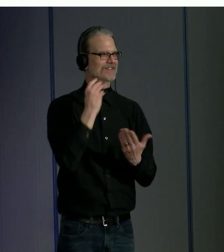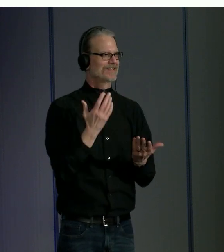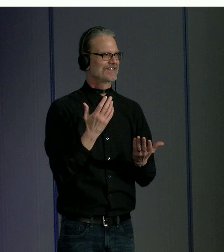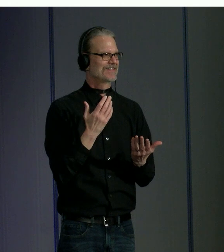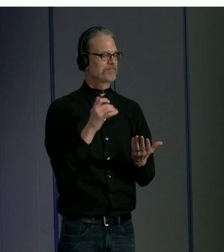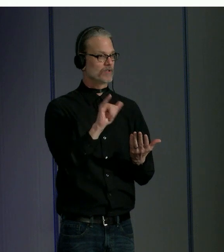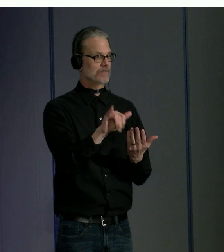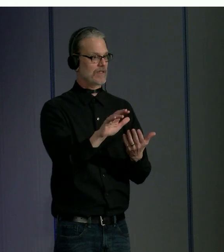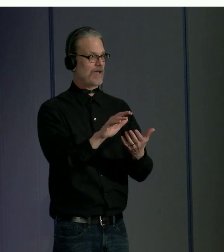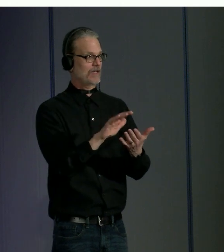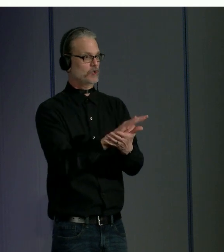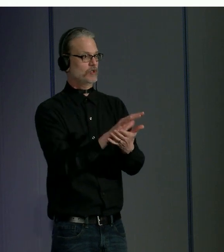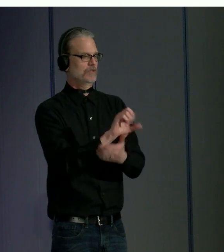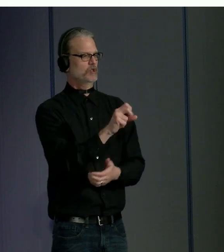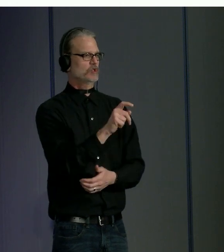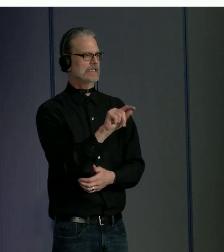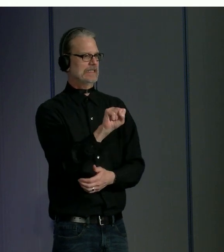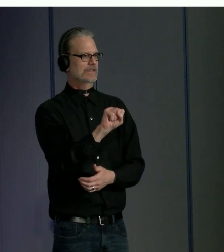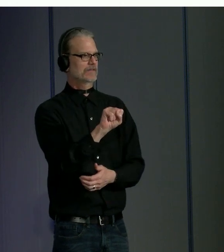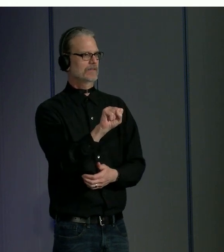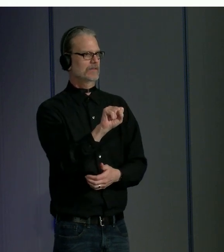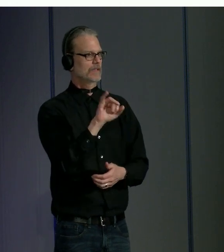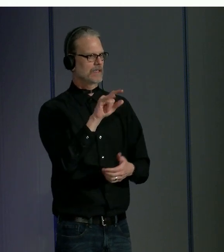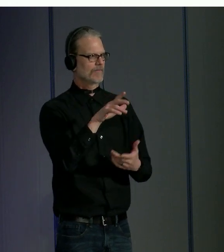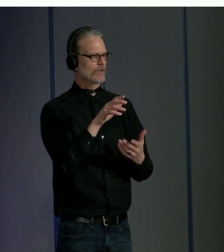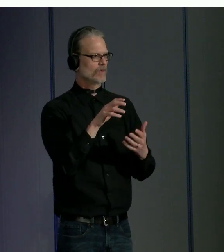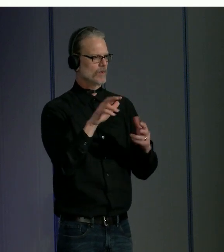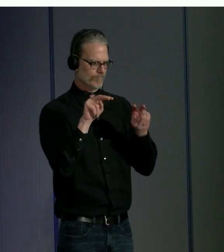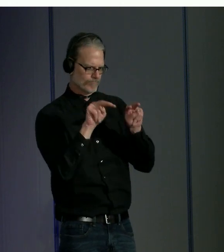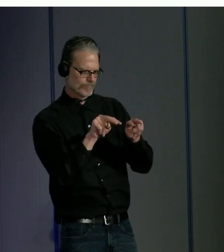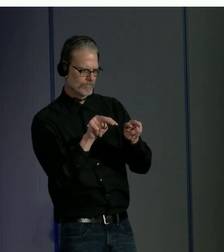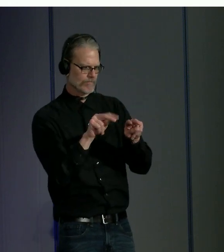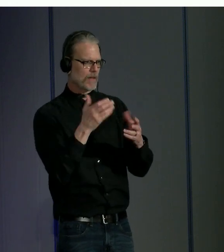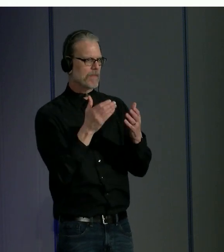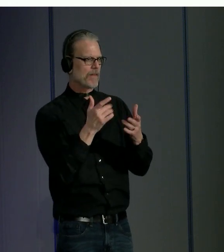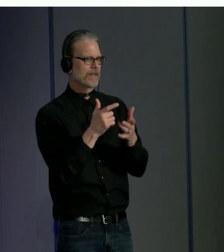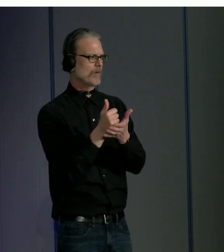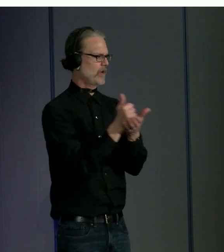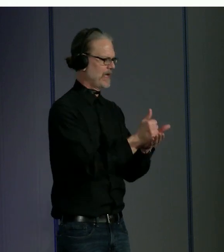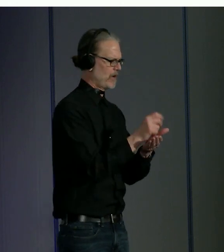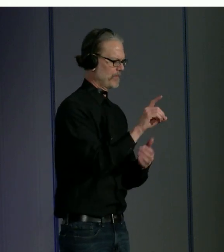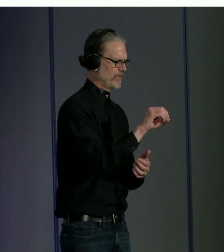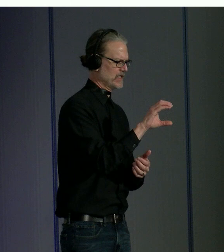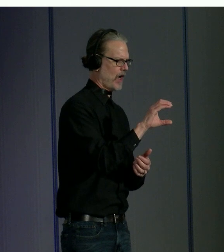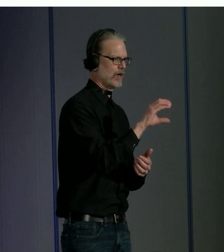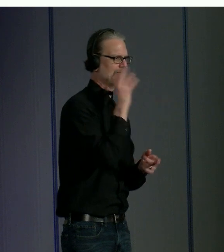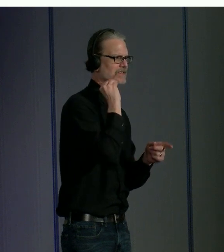if you've factor it in a certain way, might help your docs experience that satisfies an